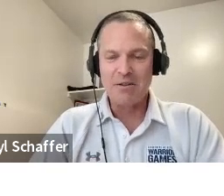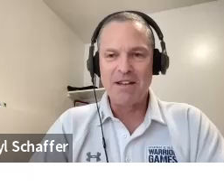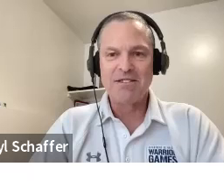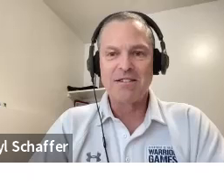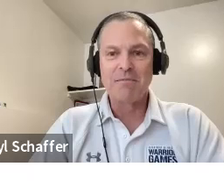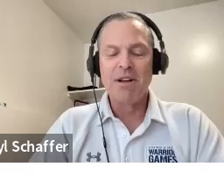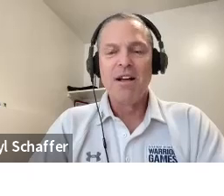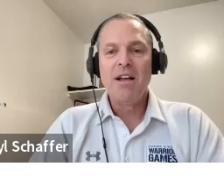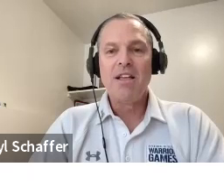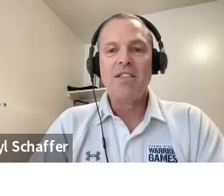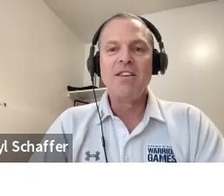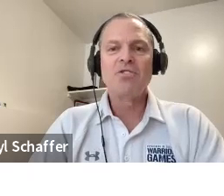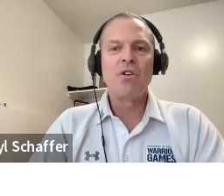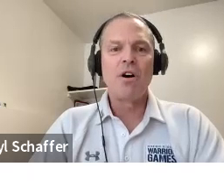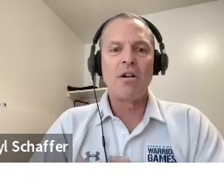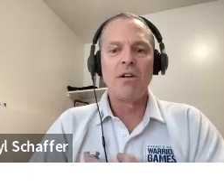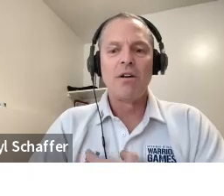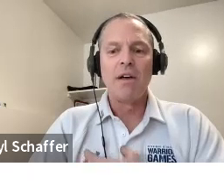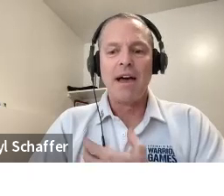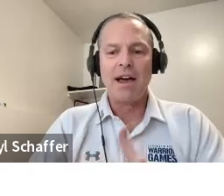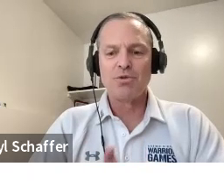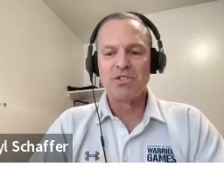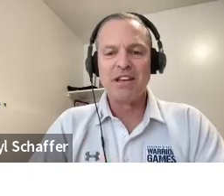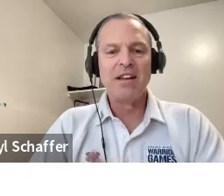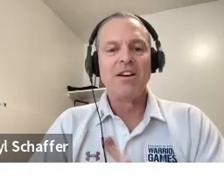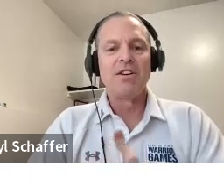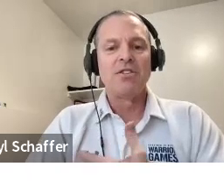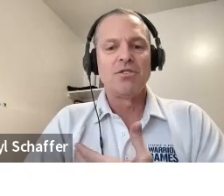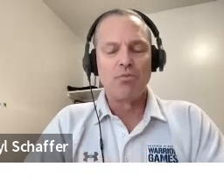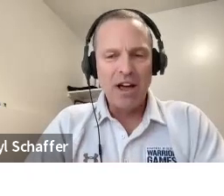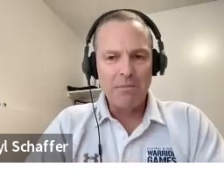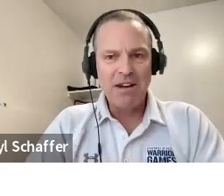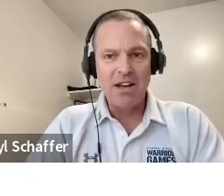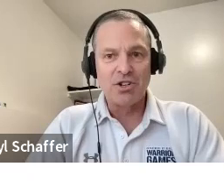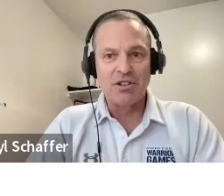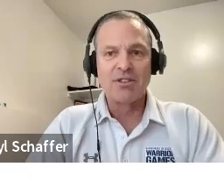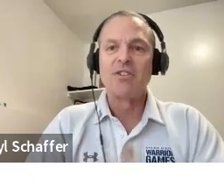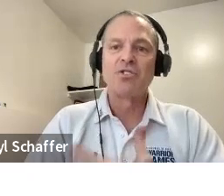welcome. >> I wanted to make the mention and it was mentioned briefly